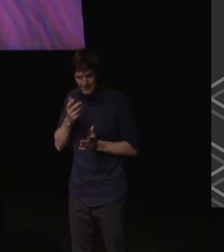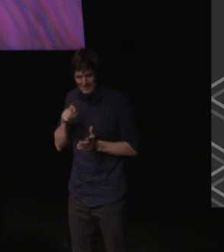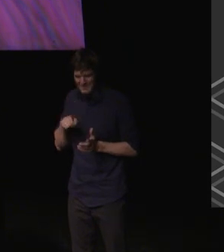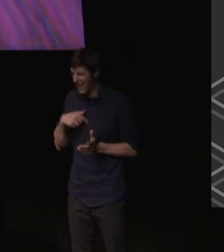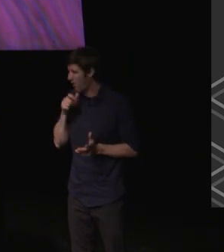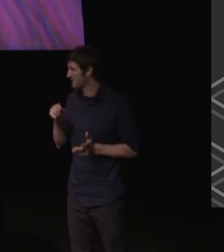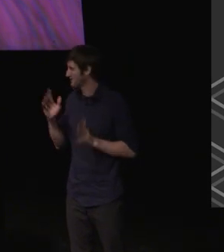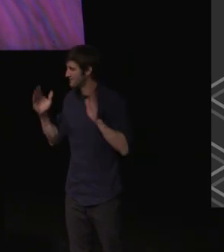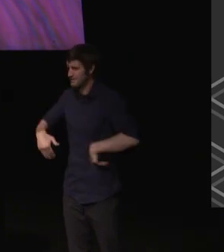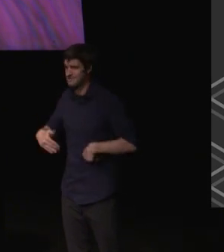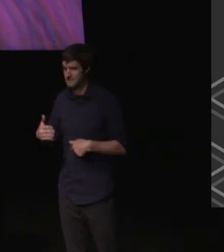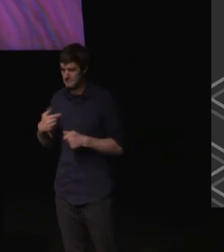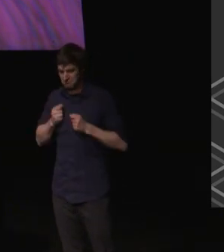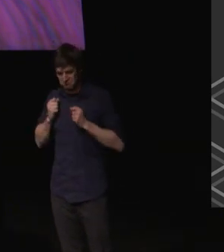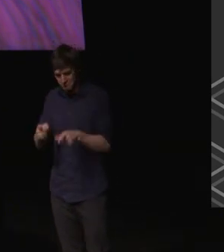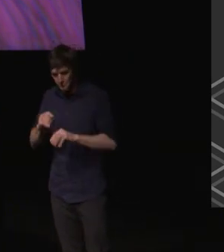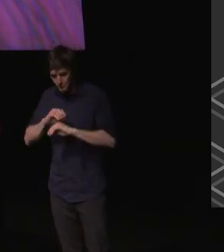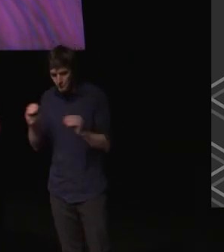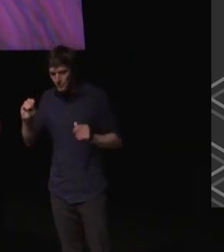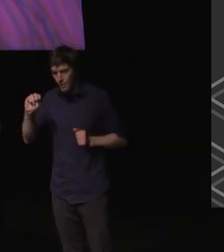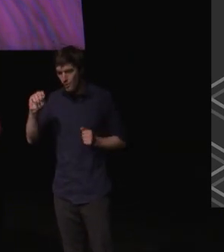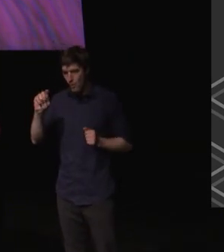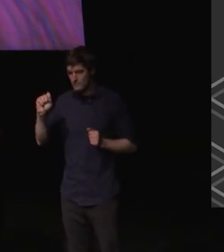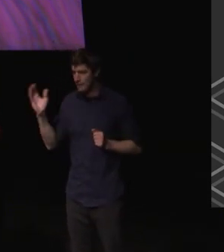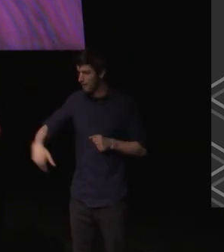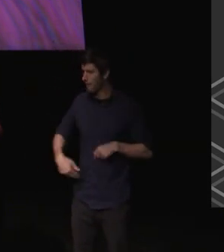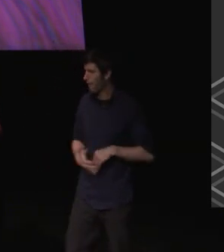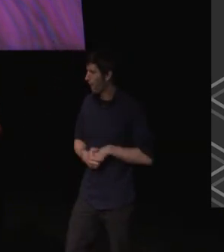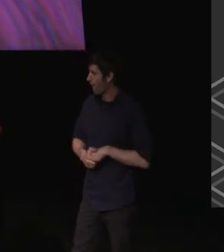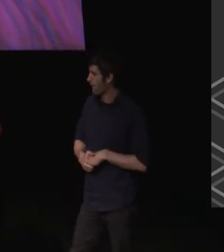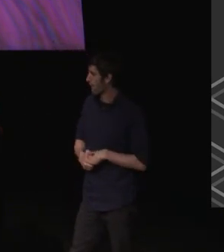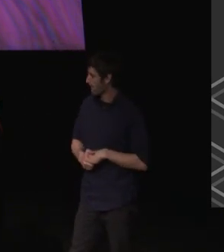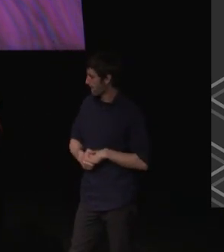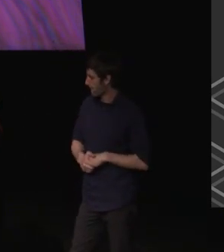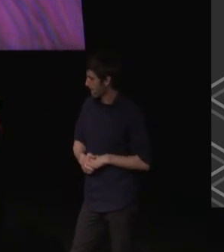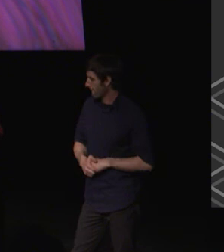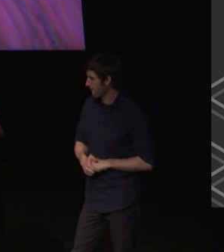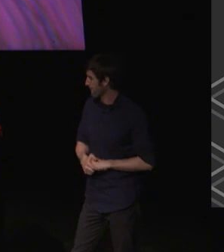I'll go on without notes. Erm... So, let's kind of put it together.